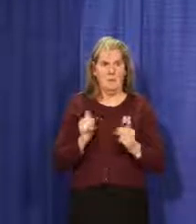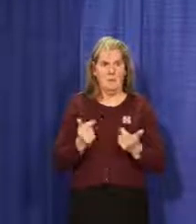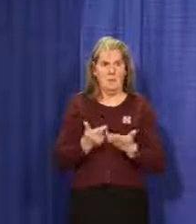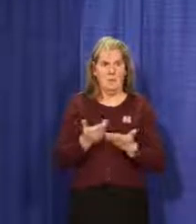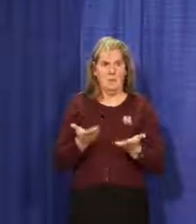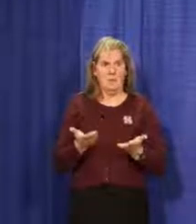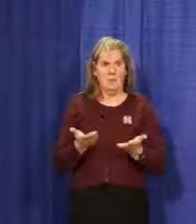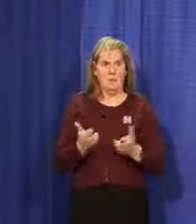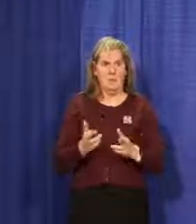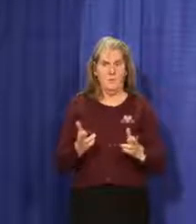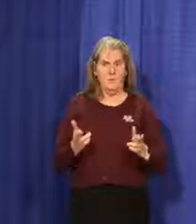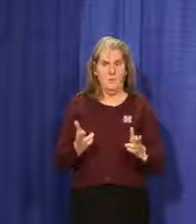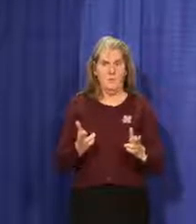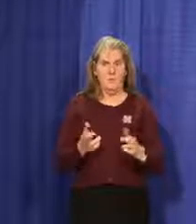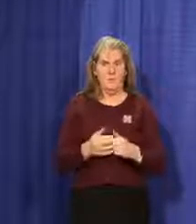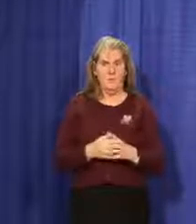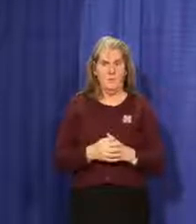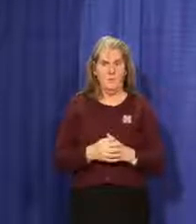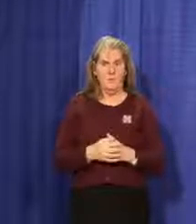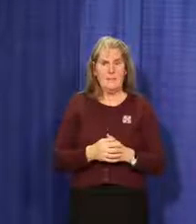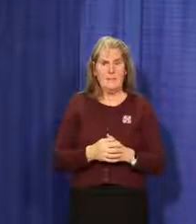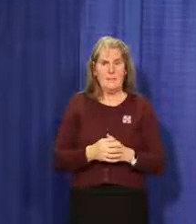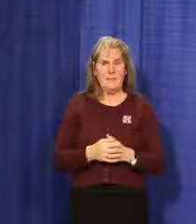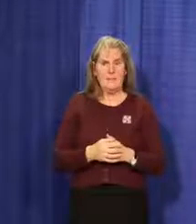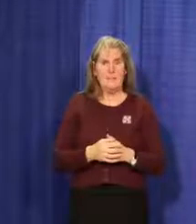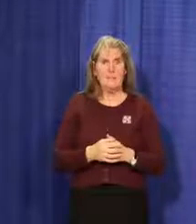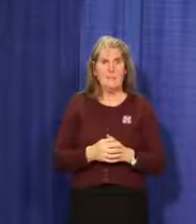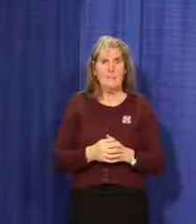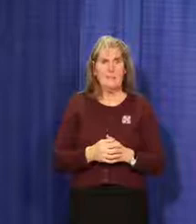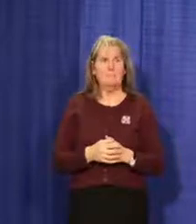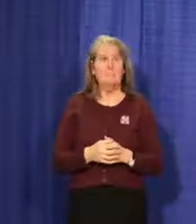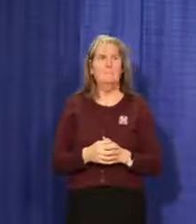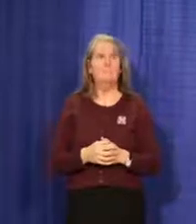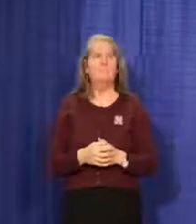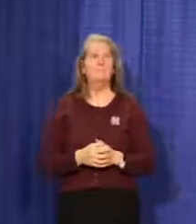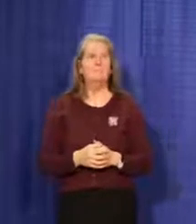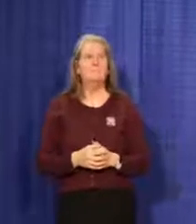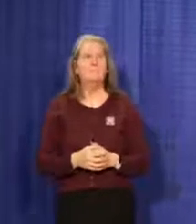I have missed? Reporter: Maryne, L'Aurore